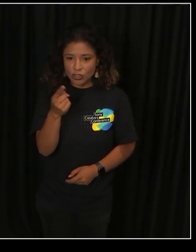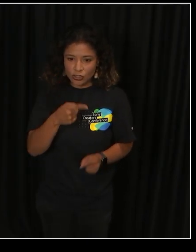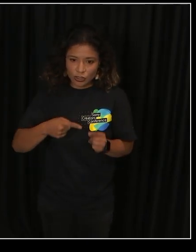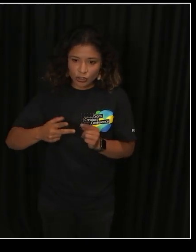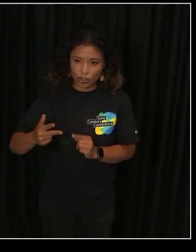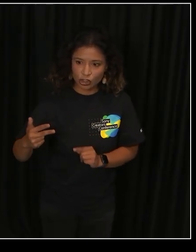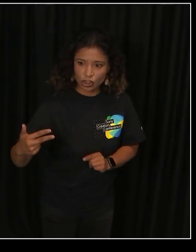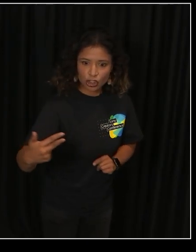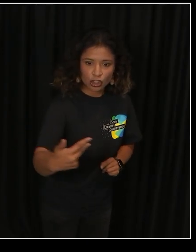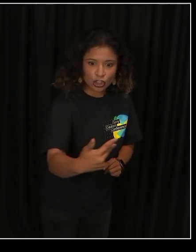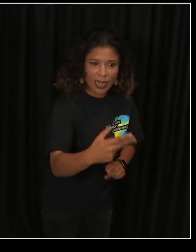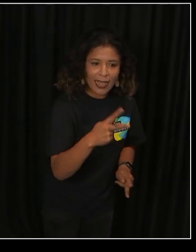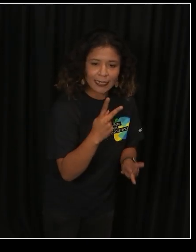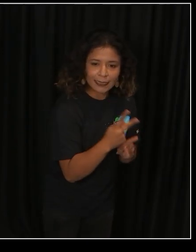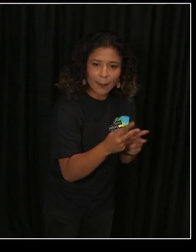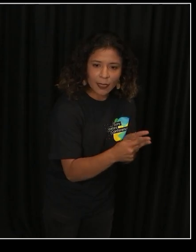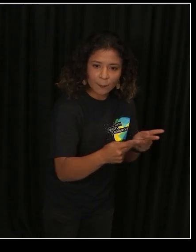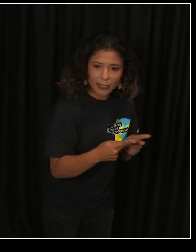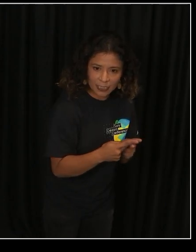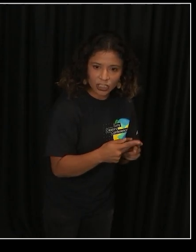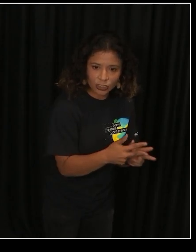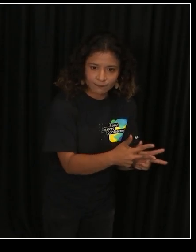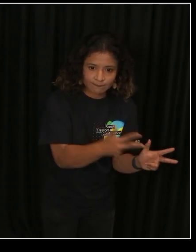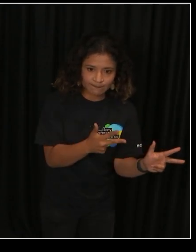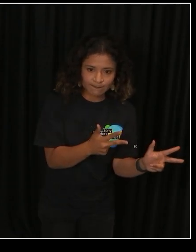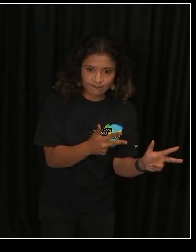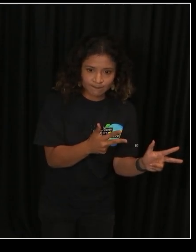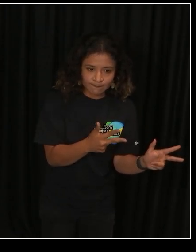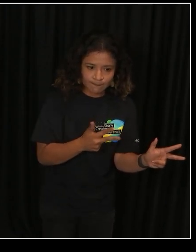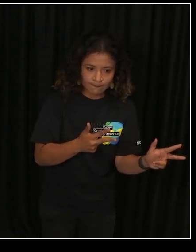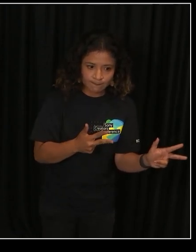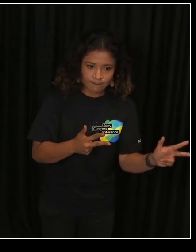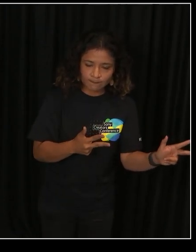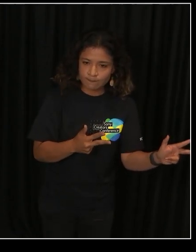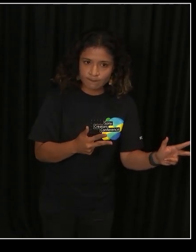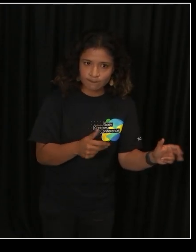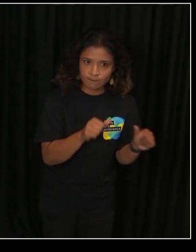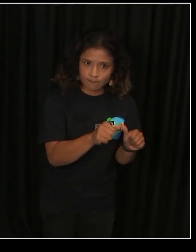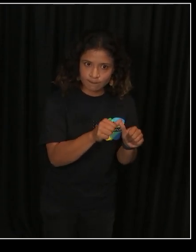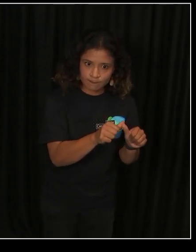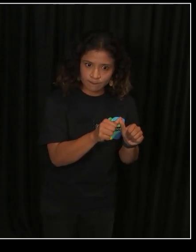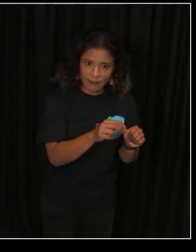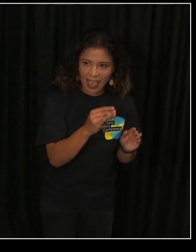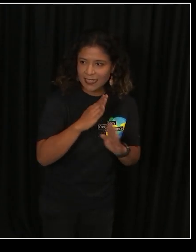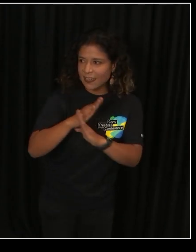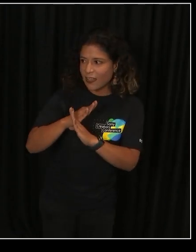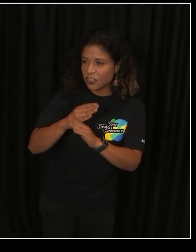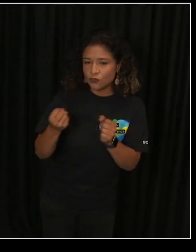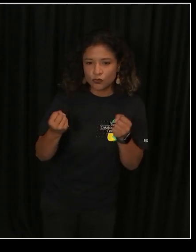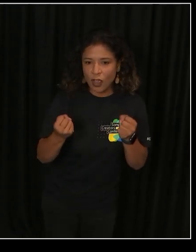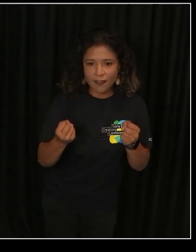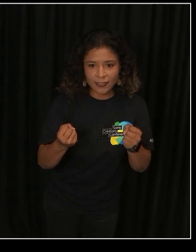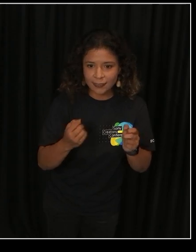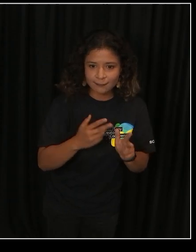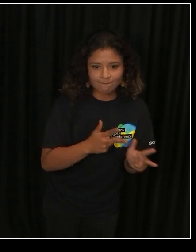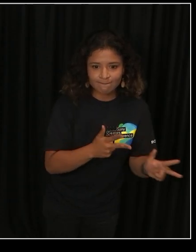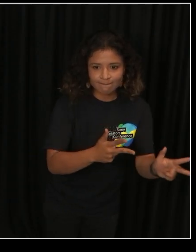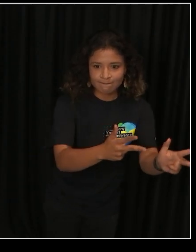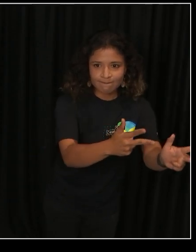And they held GT Sophy behind them and just drove defensively as heck through the rest of the race.